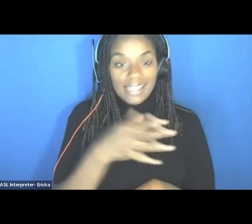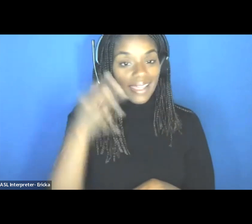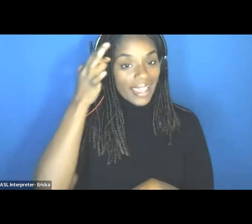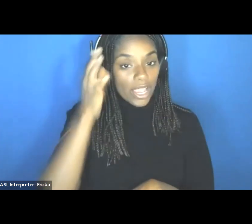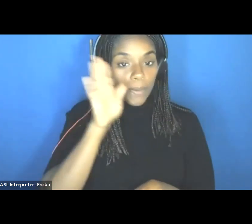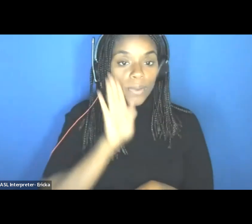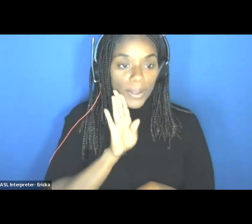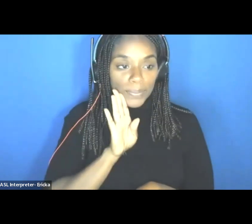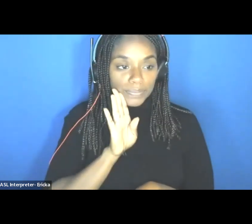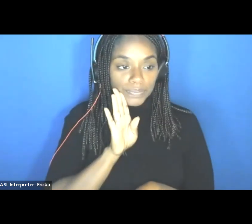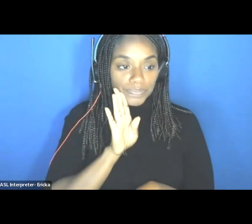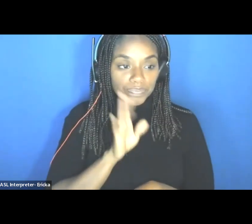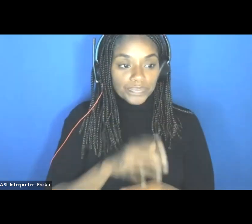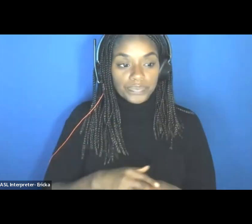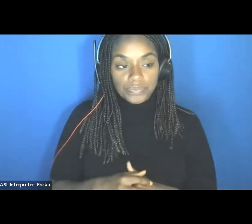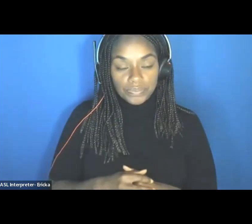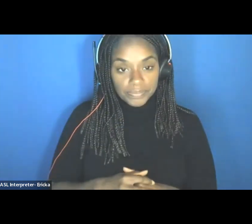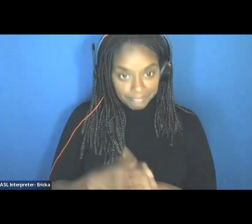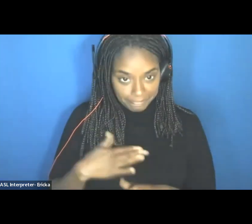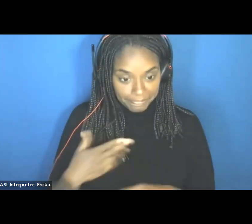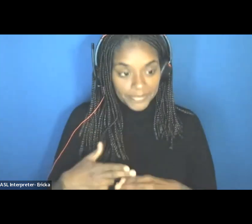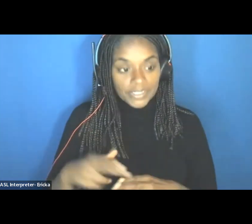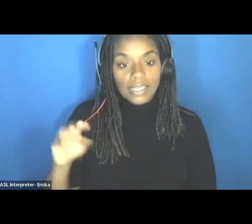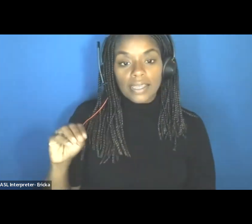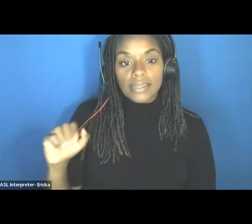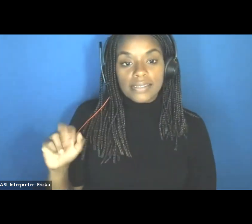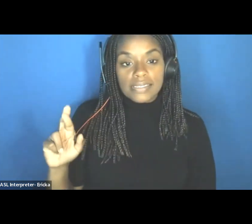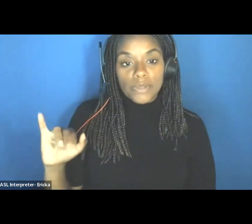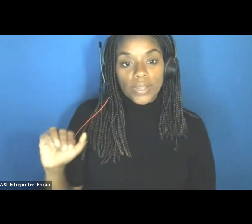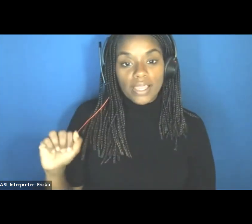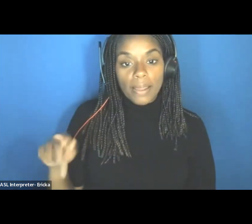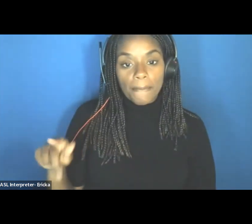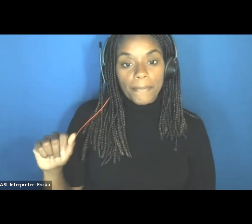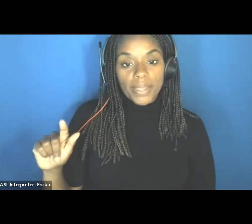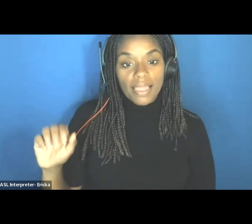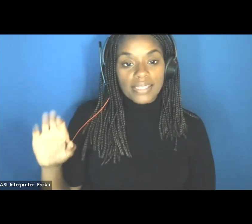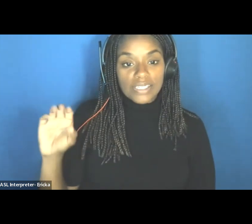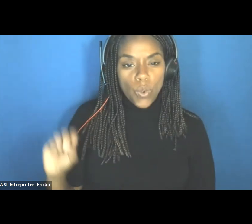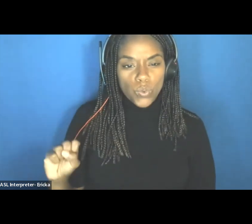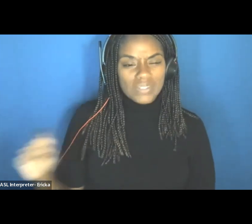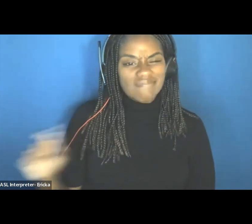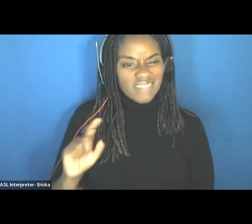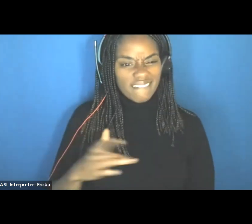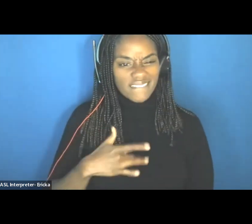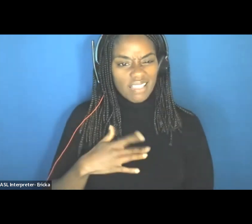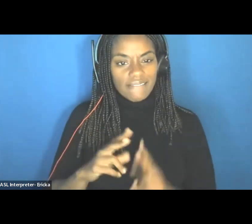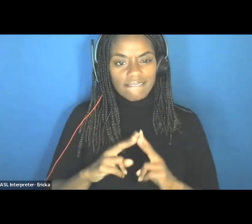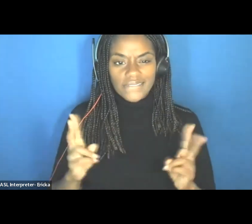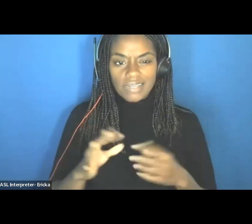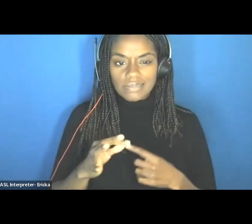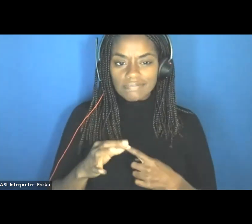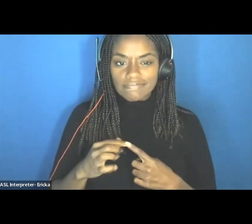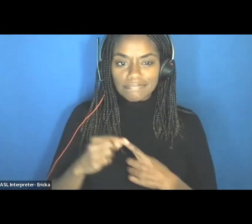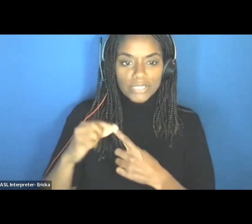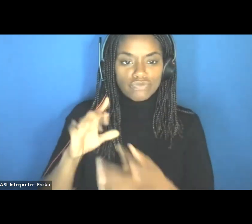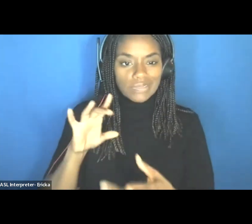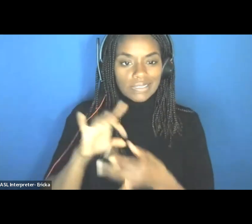A quick description of myself, I am a Latina Indigenous woman of brown light skin and I have brown eyes and brown hair.